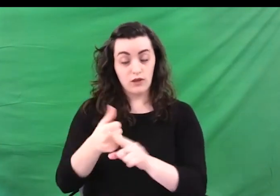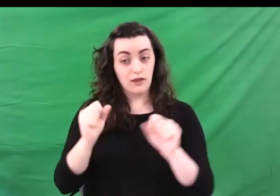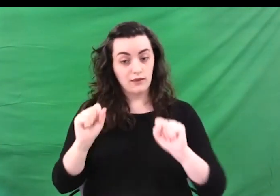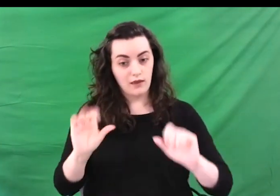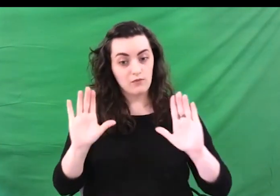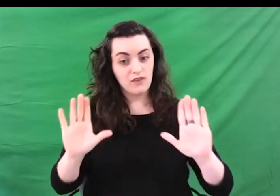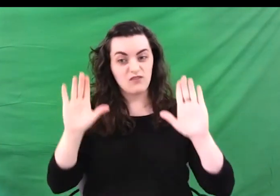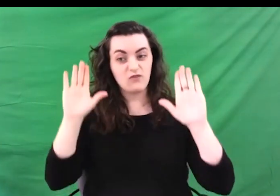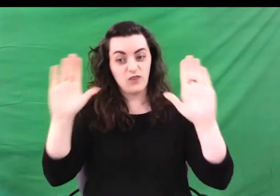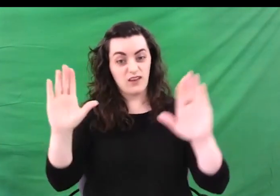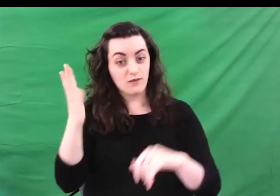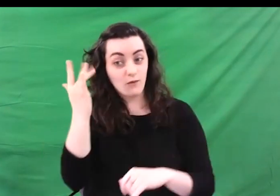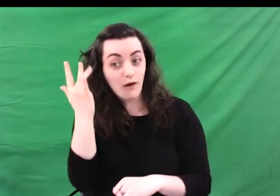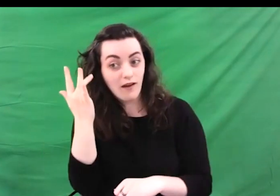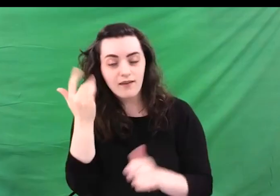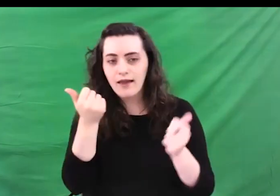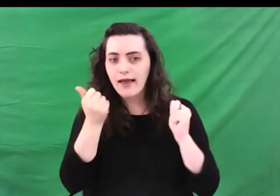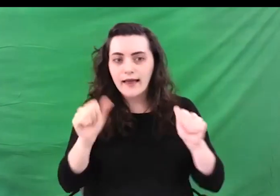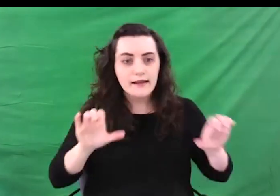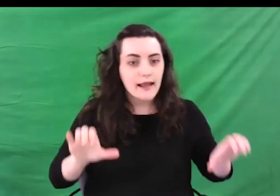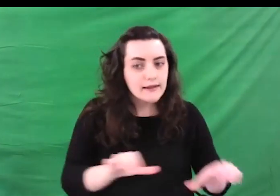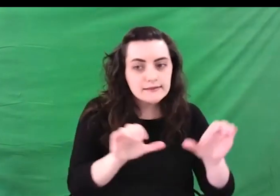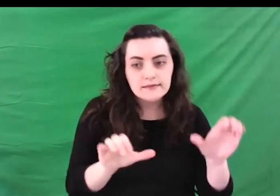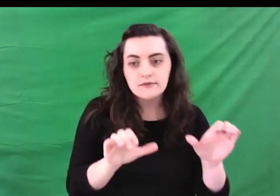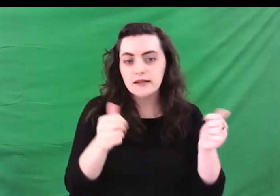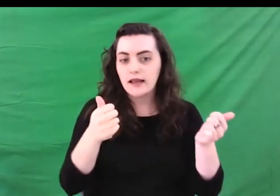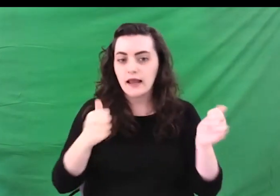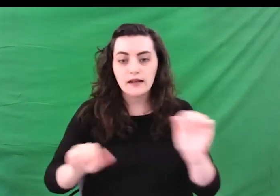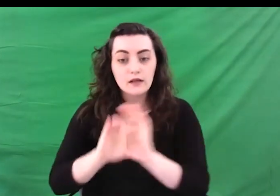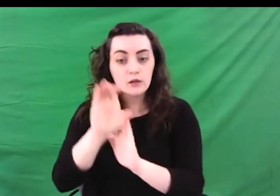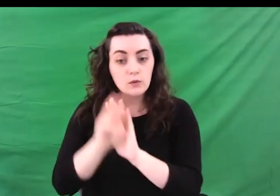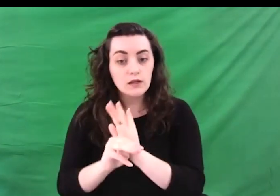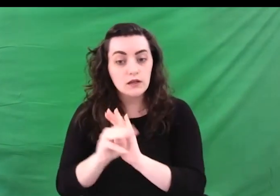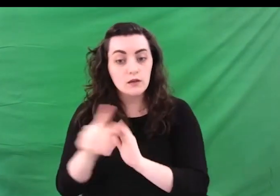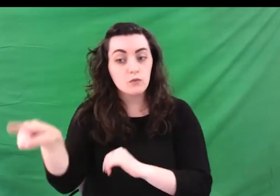or whatever curriculum you are using in the classroom that